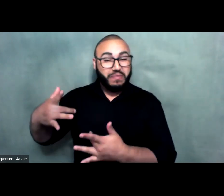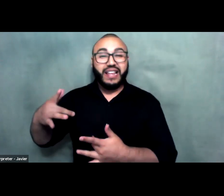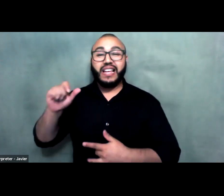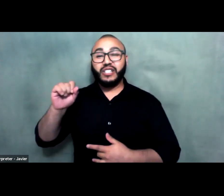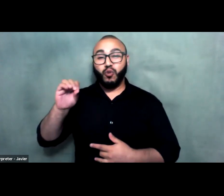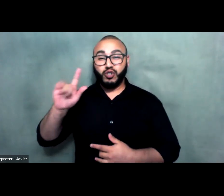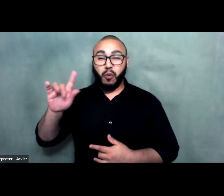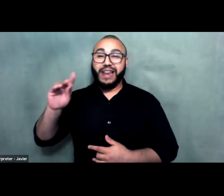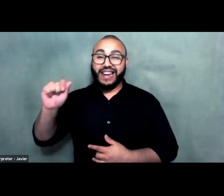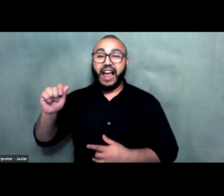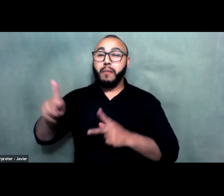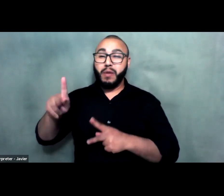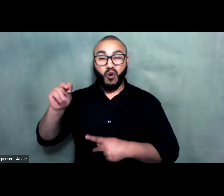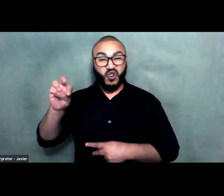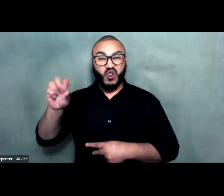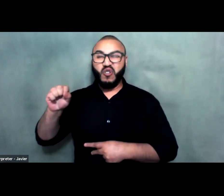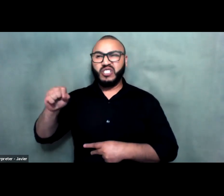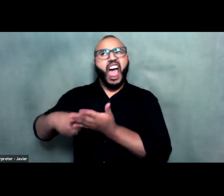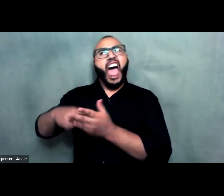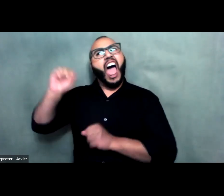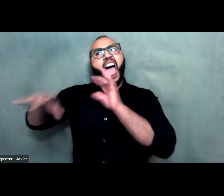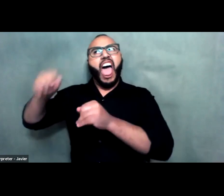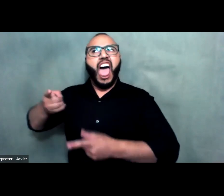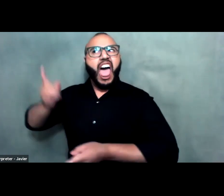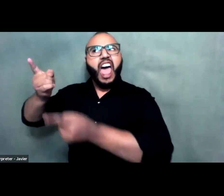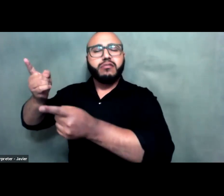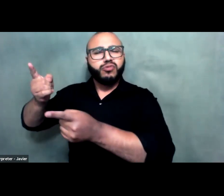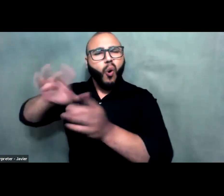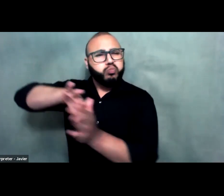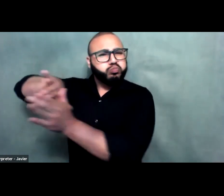us some historical context to this incredibly important discussion. He will also try to